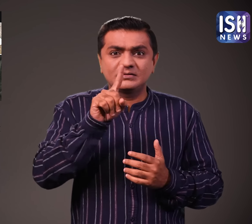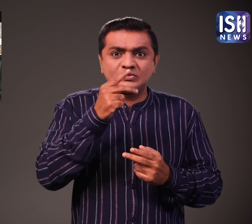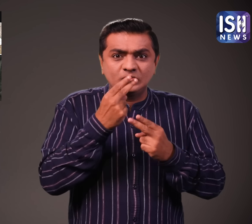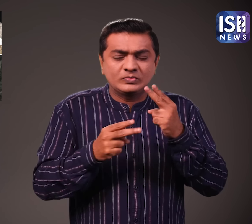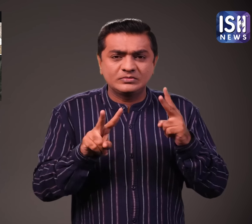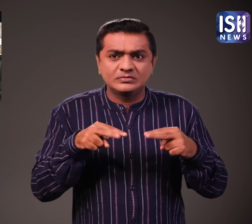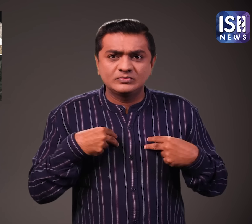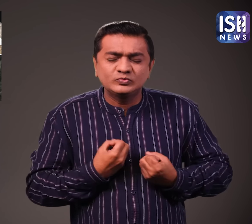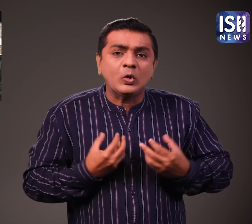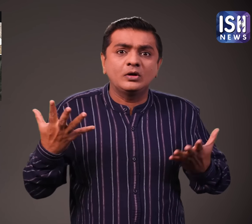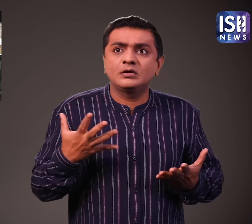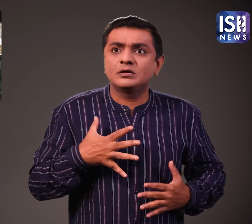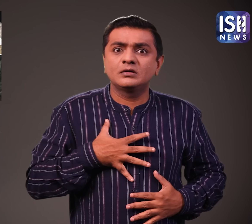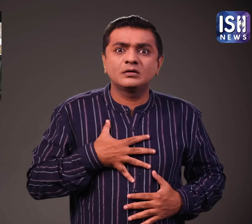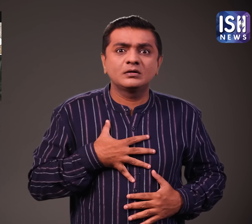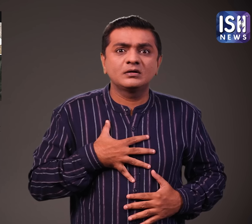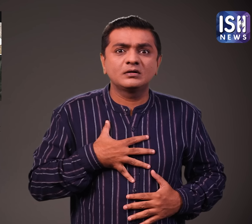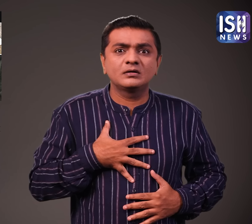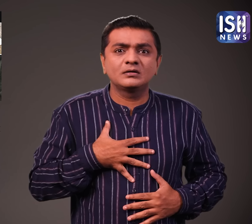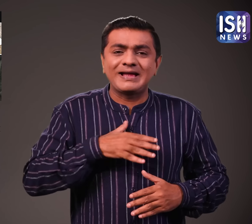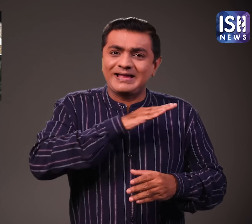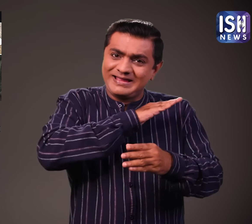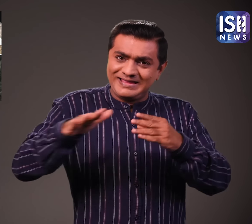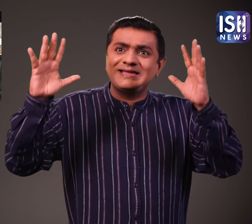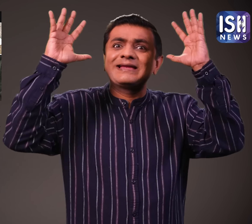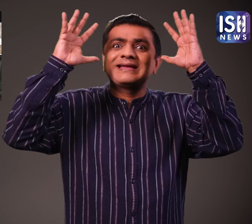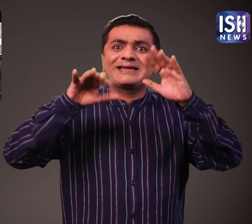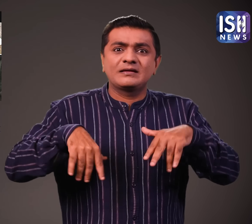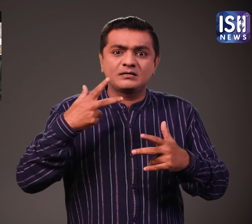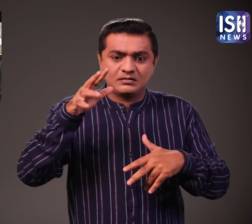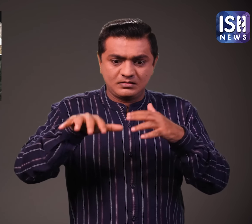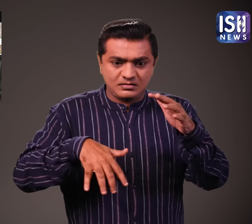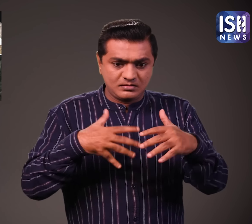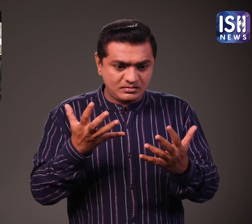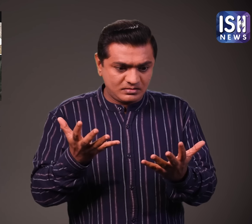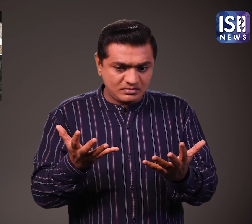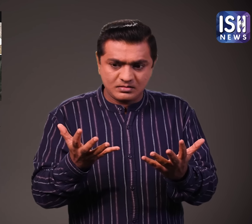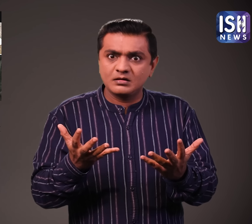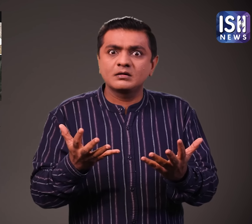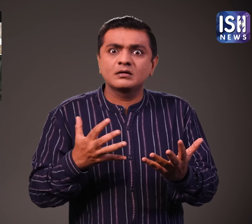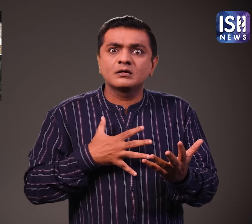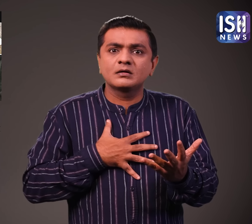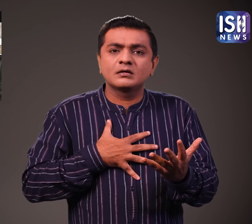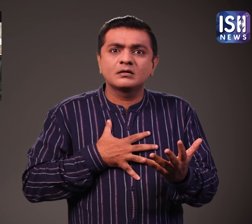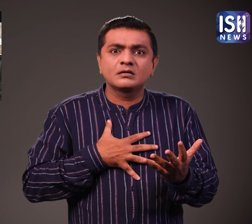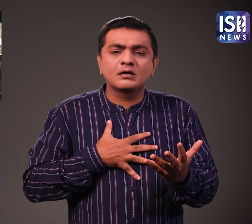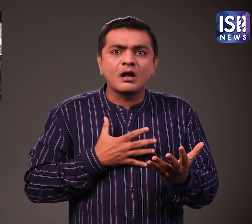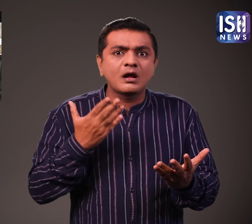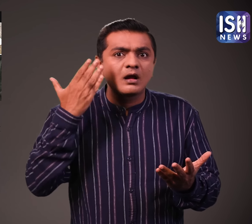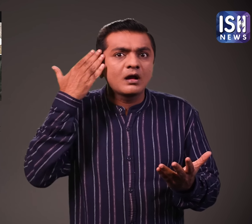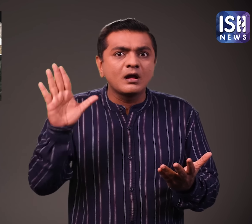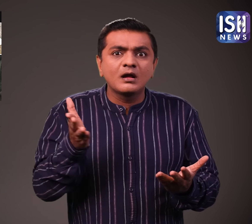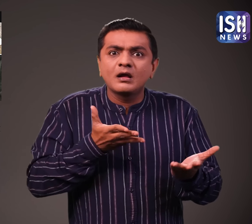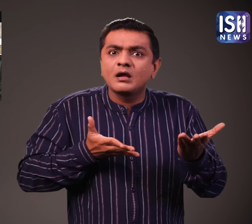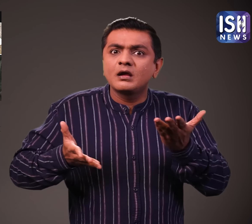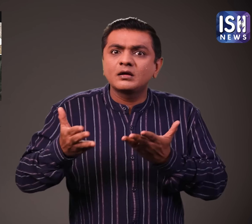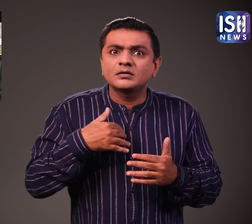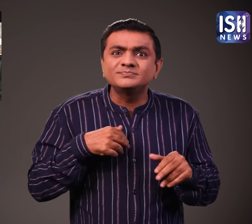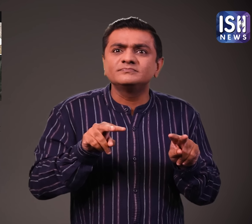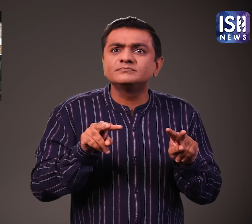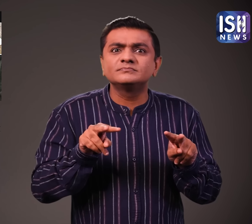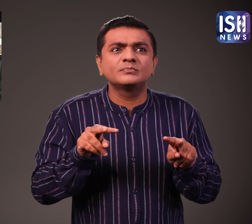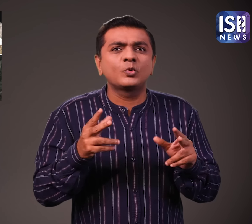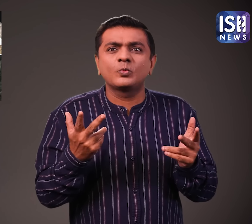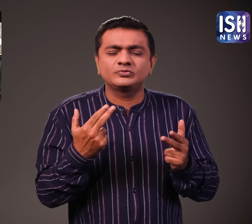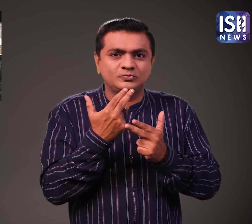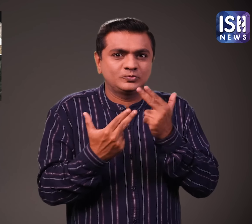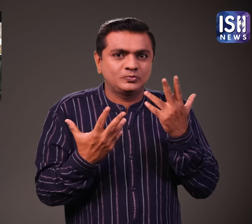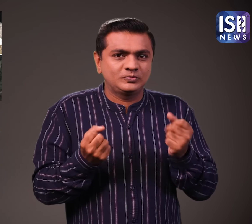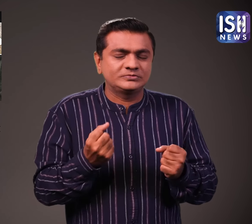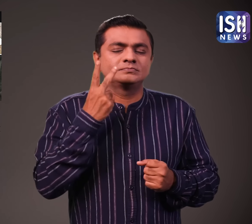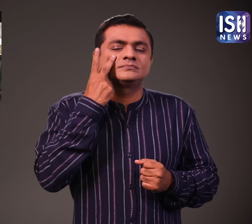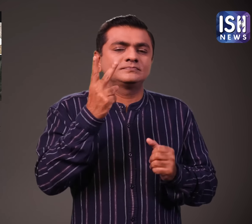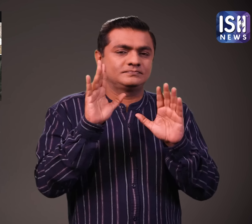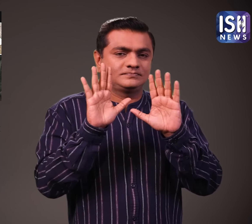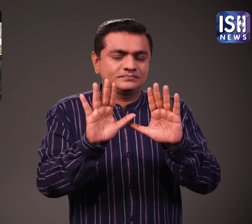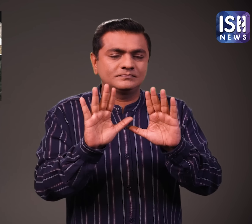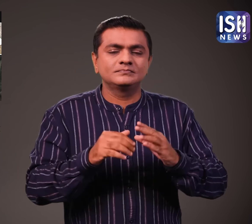Let me share a shocking story where strange things were found during redevelopment. Stay tuned!